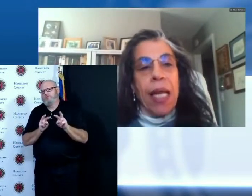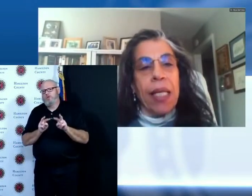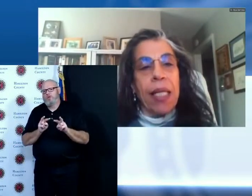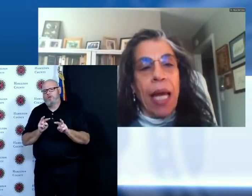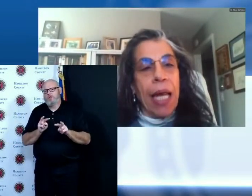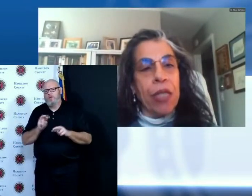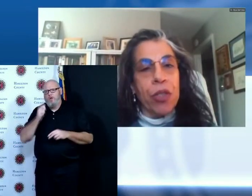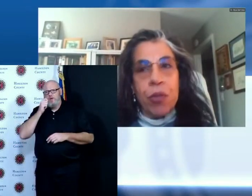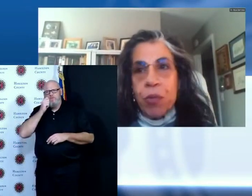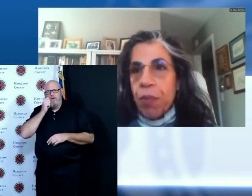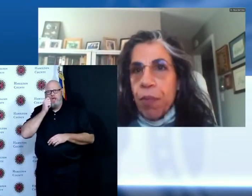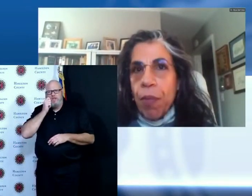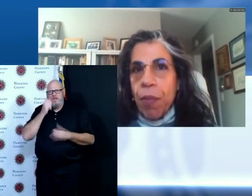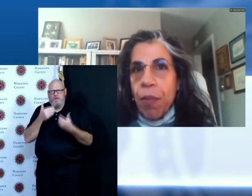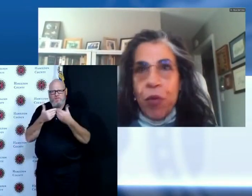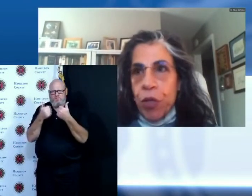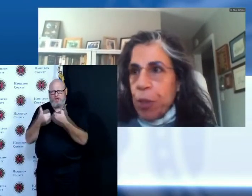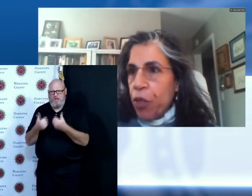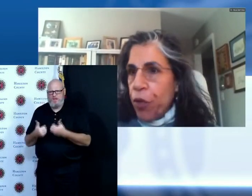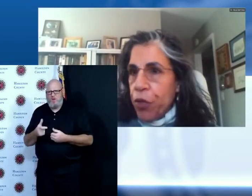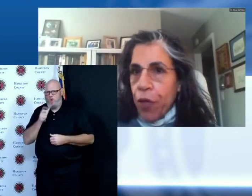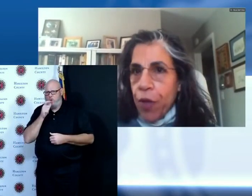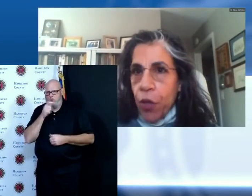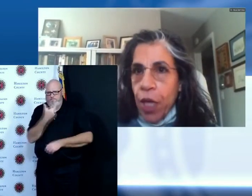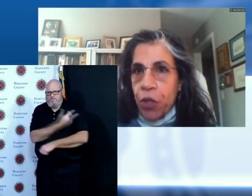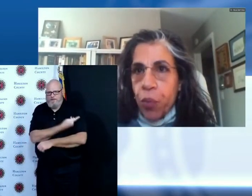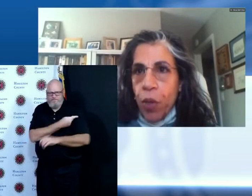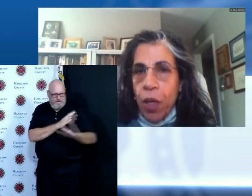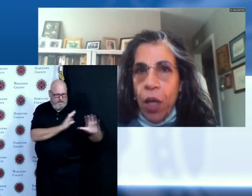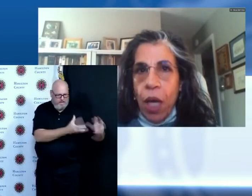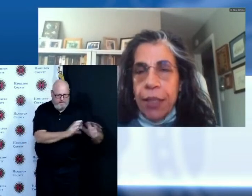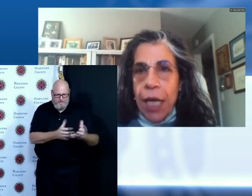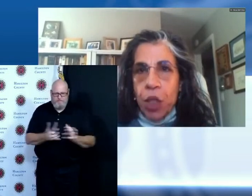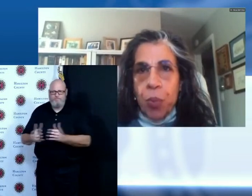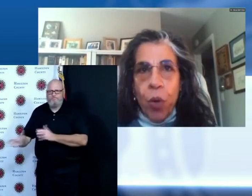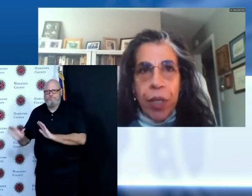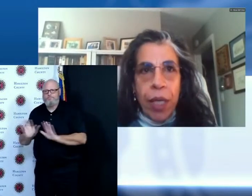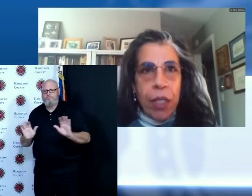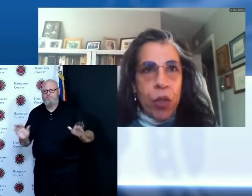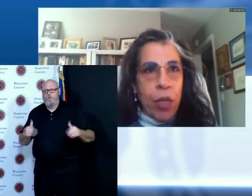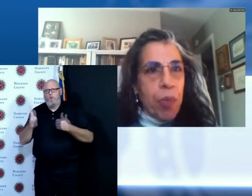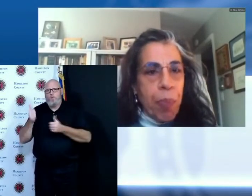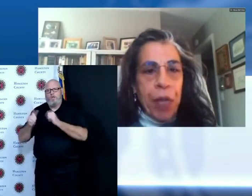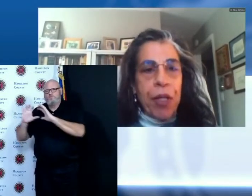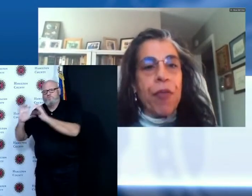businesses needing help we want to make sure that the doors stay open as many small businesses as